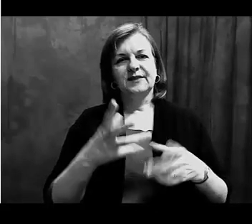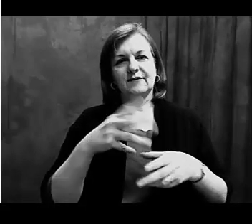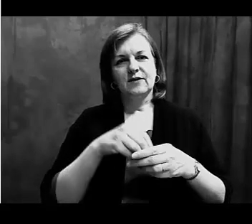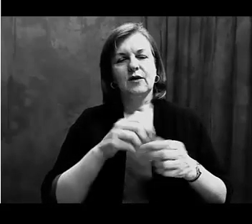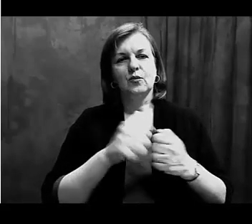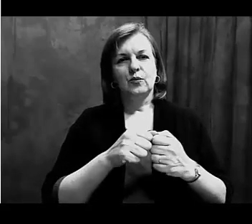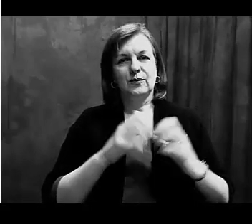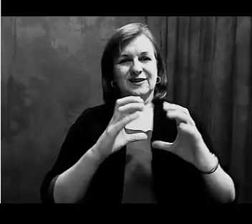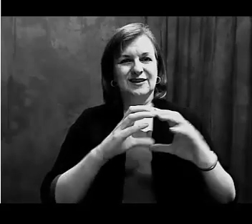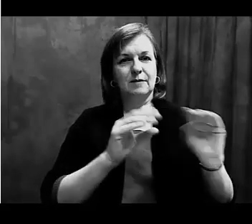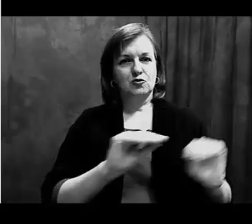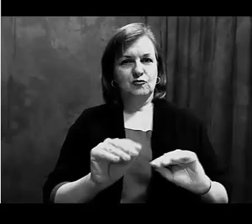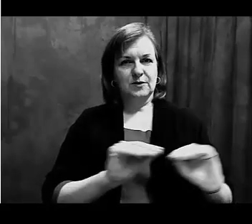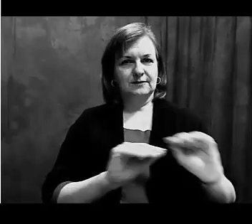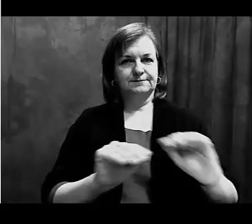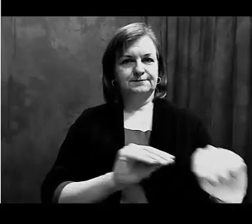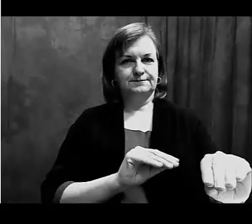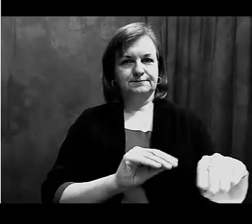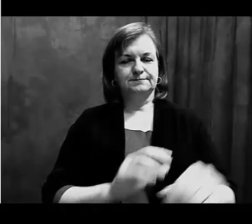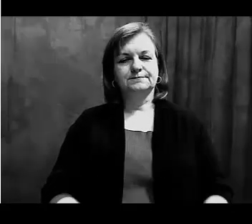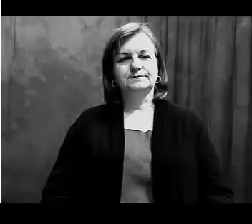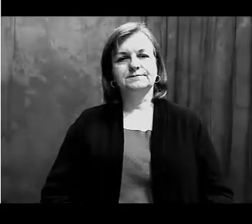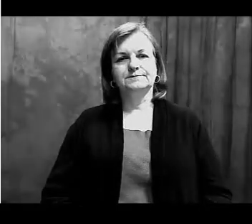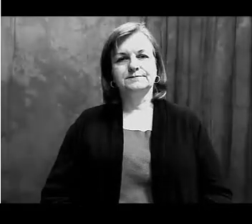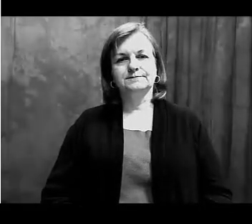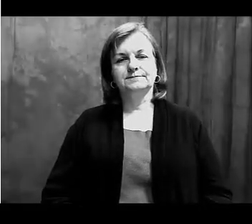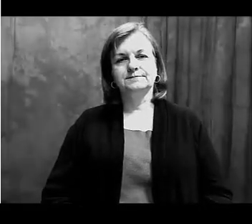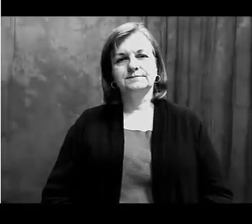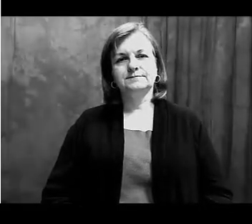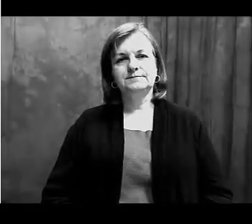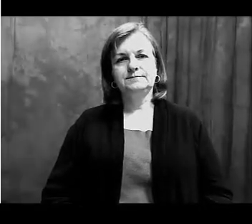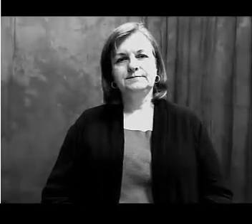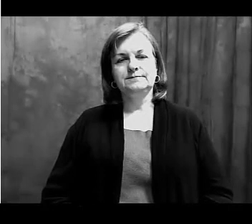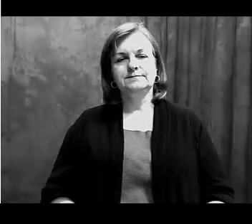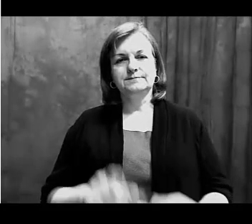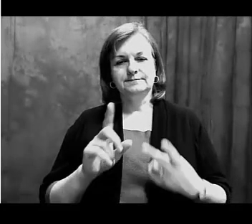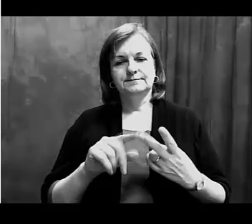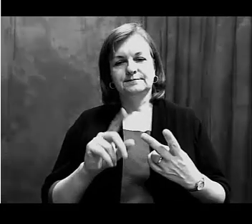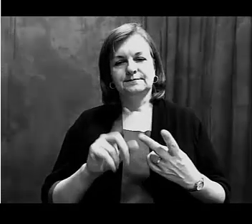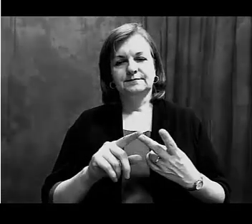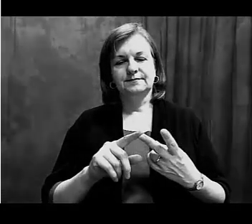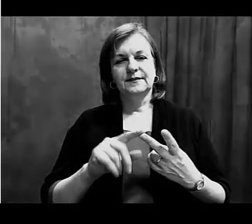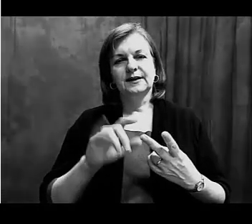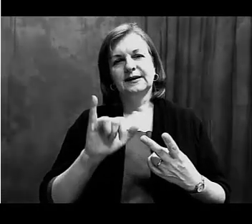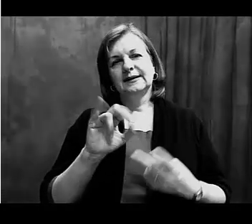and they are involved in movement